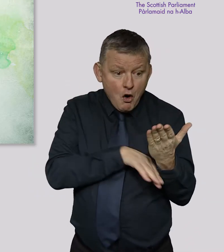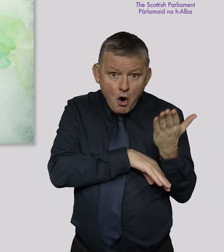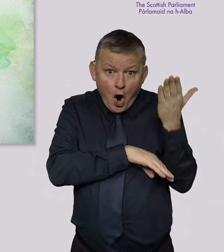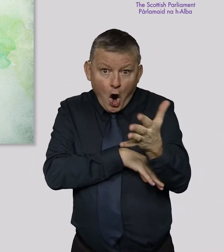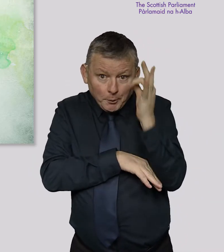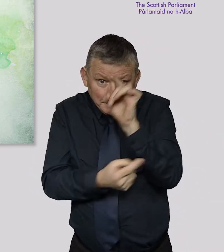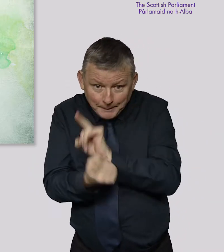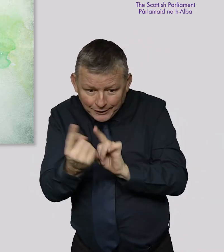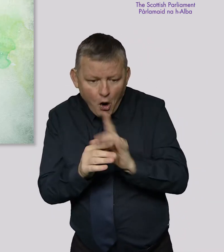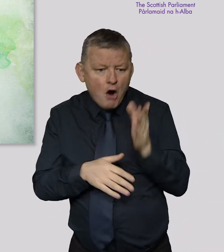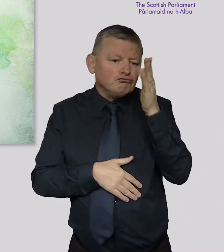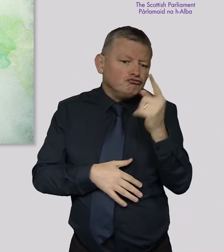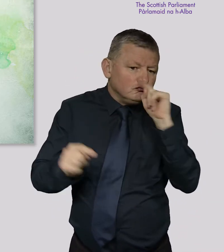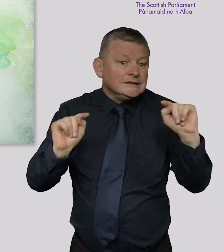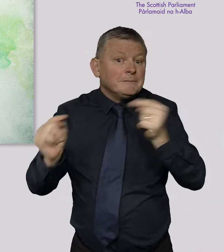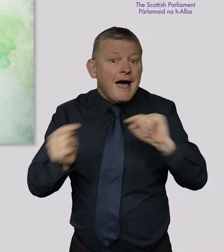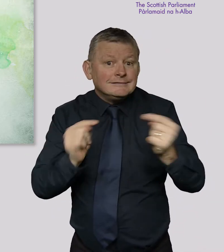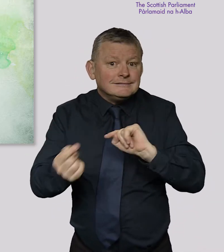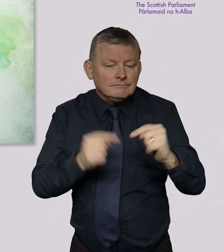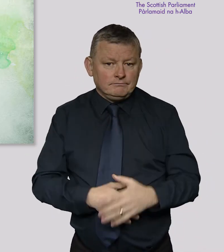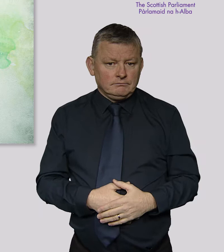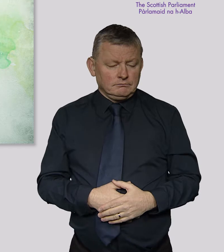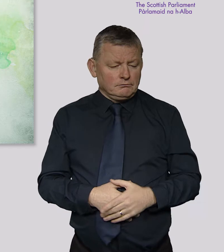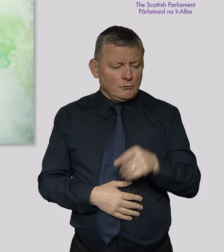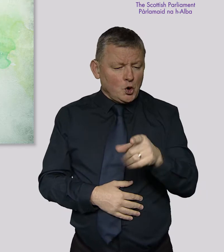and attend committee meetings and debates.